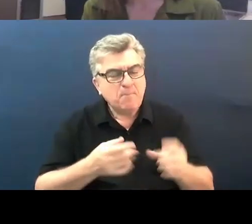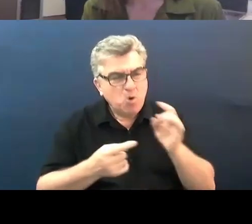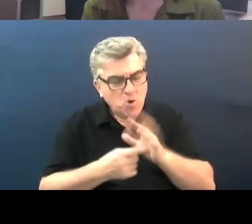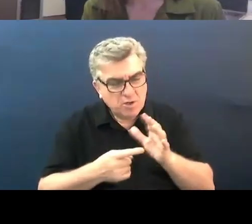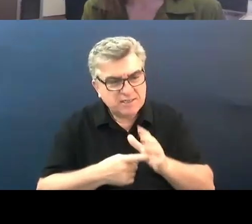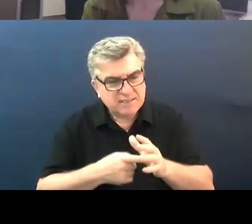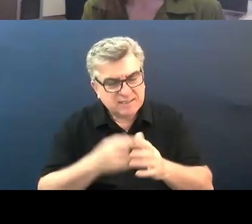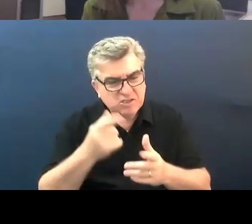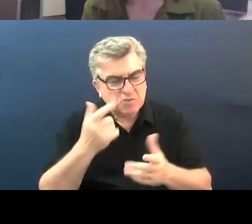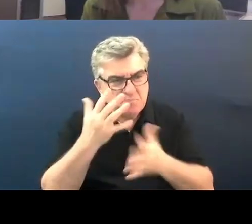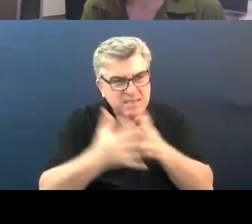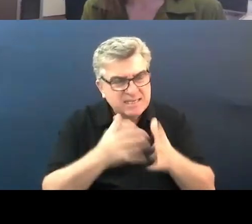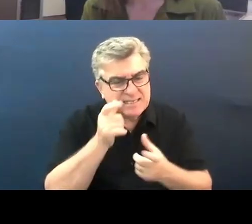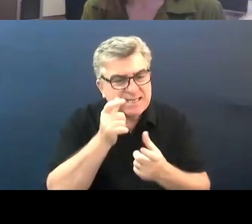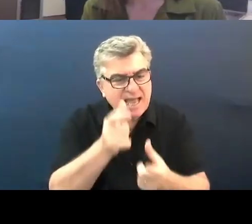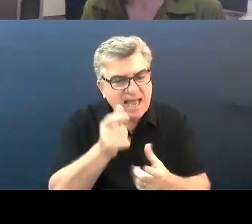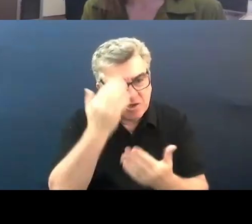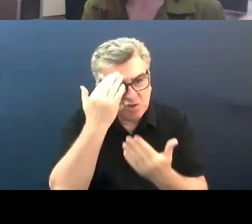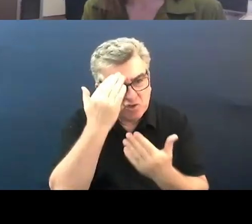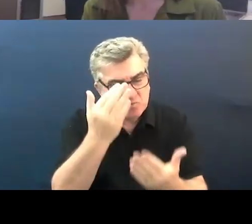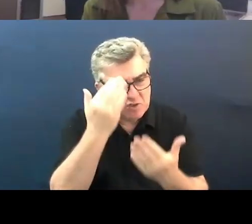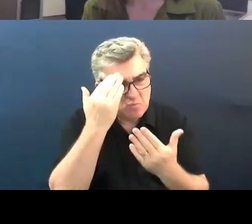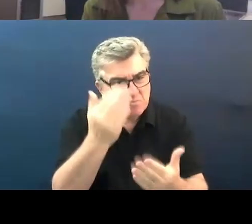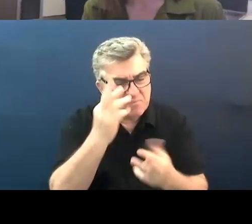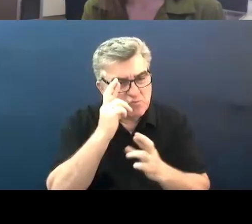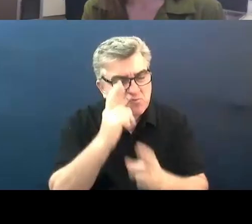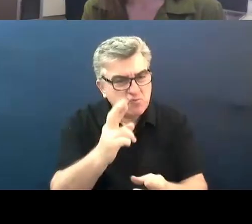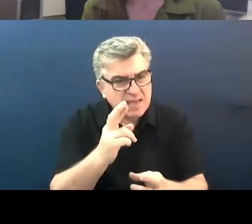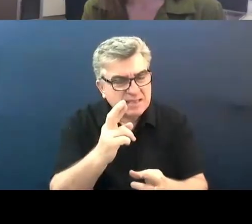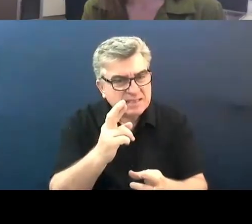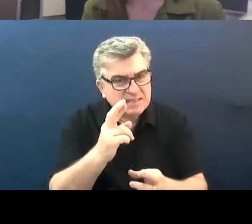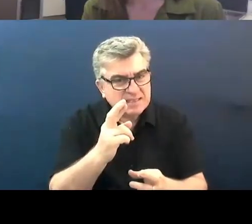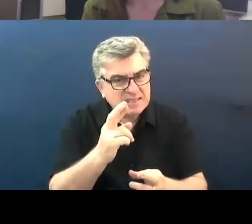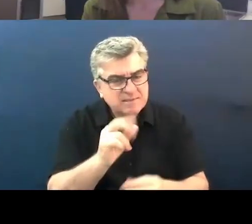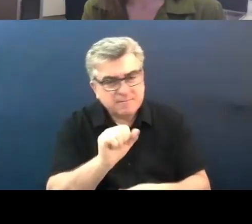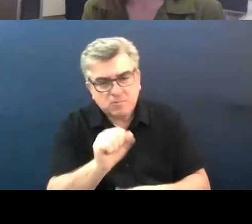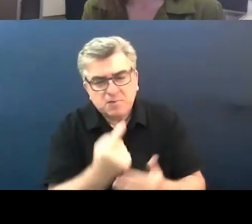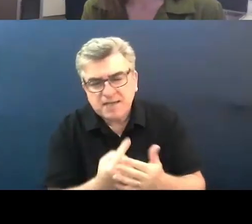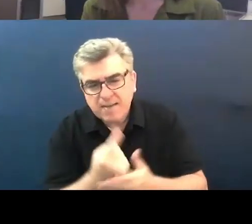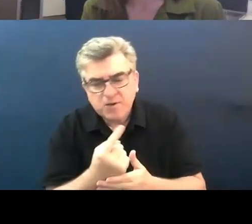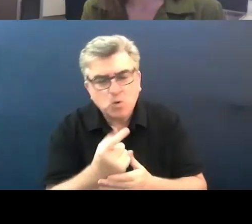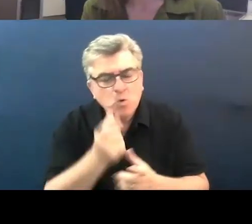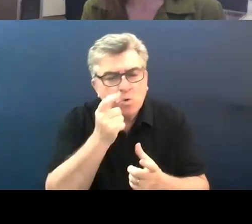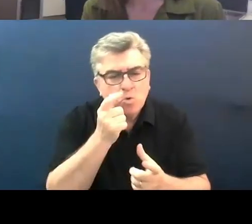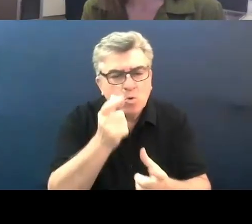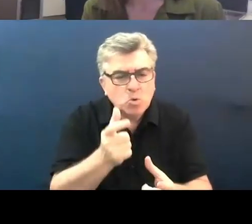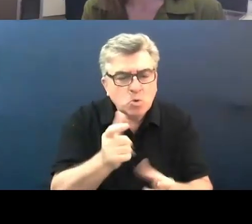someone. It's caring what happens. It's caring that they get the services and